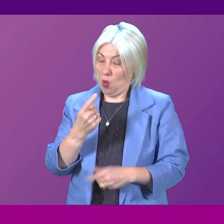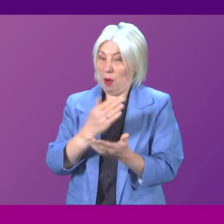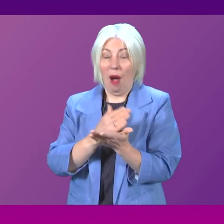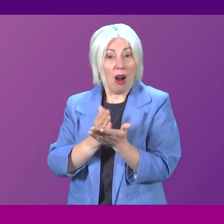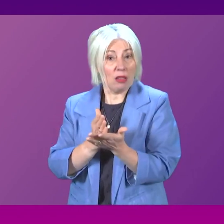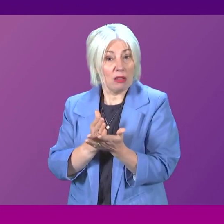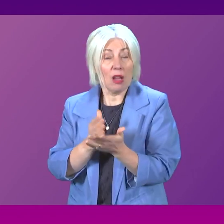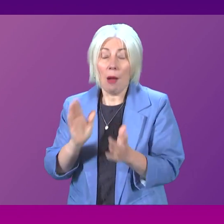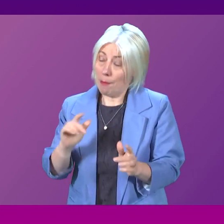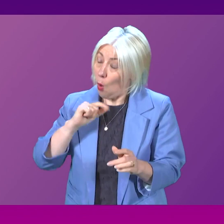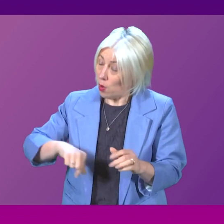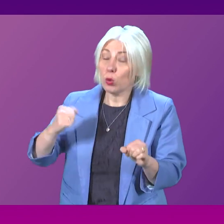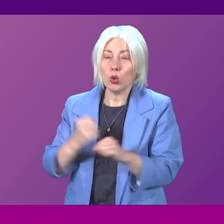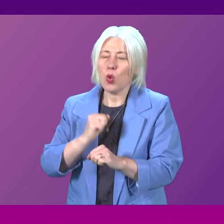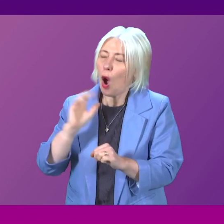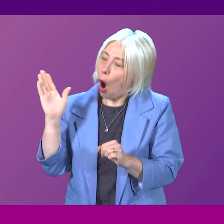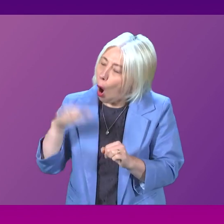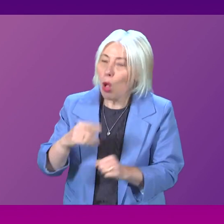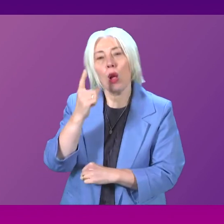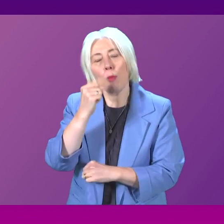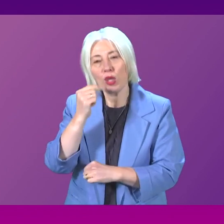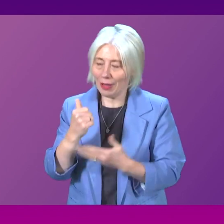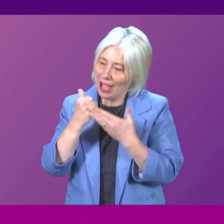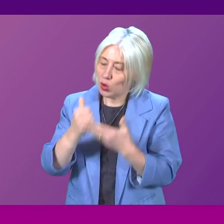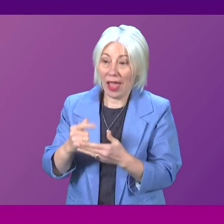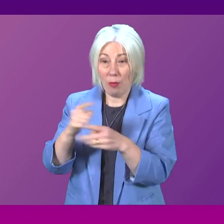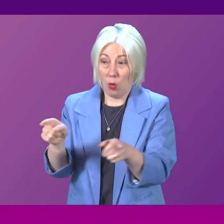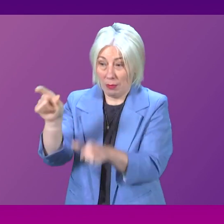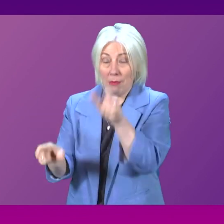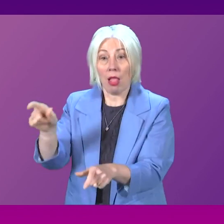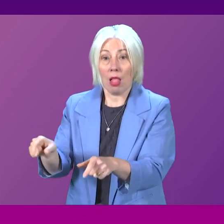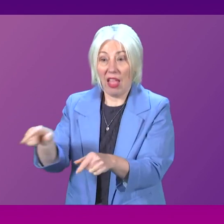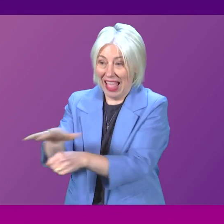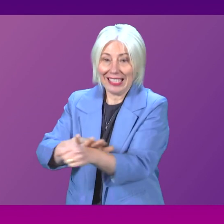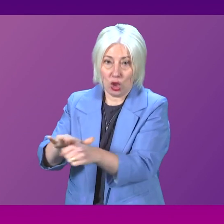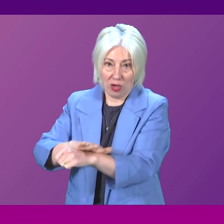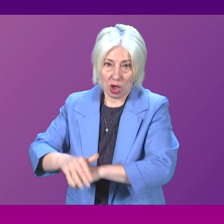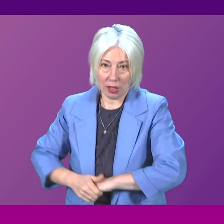We will do everything in our power to help people in the kind of situation that we have